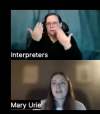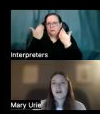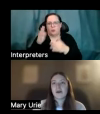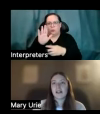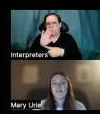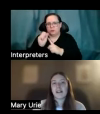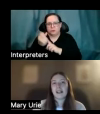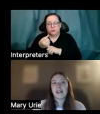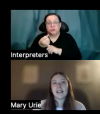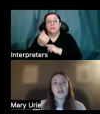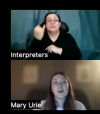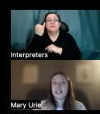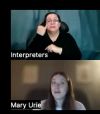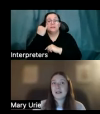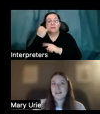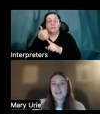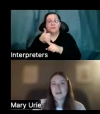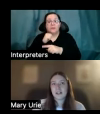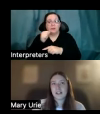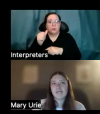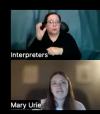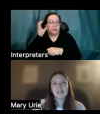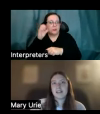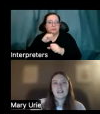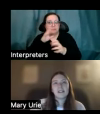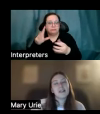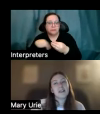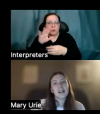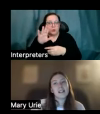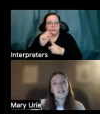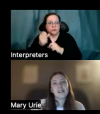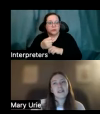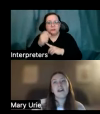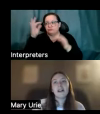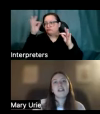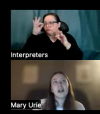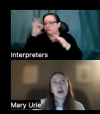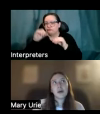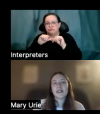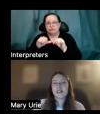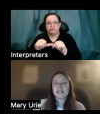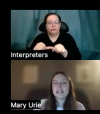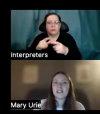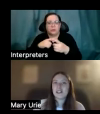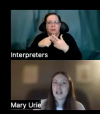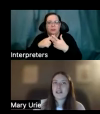so if they don't hear about your situation, then they're not going to need it, they're not going to know that something needs to change.